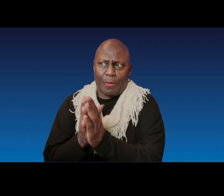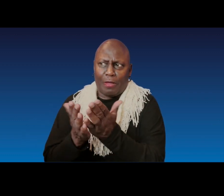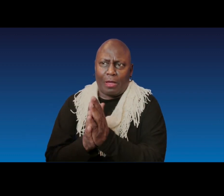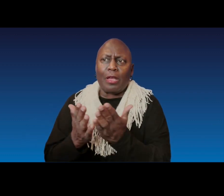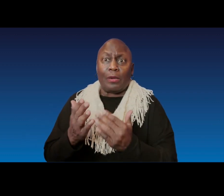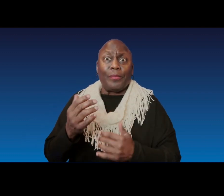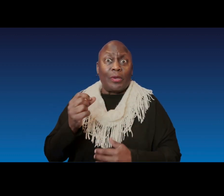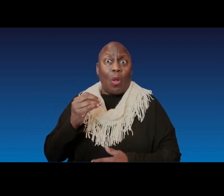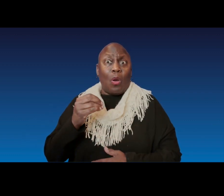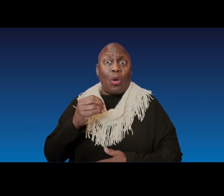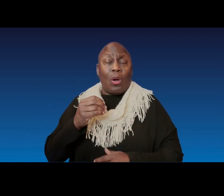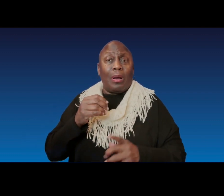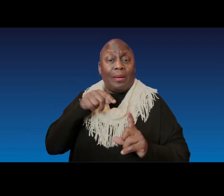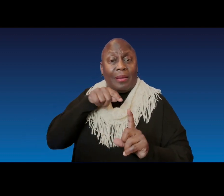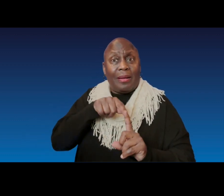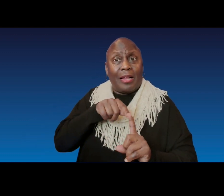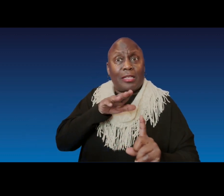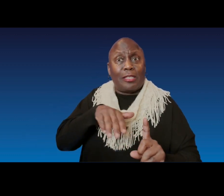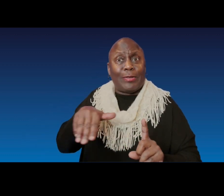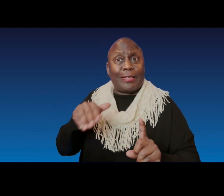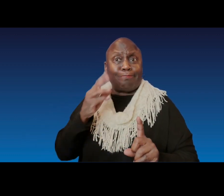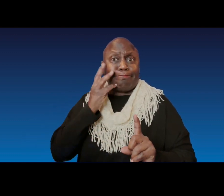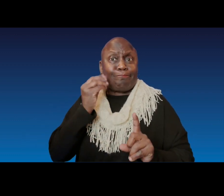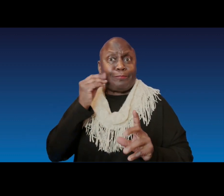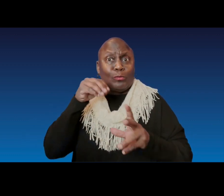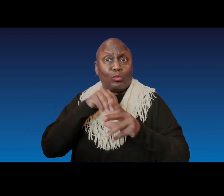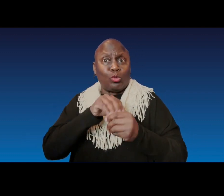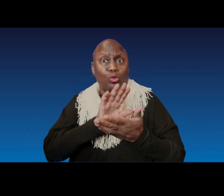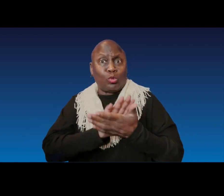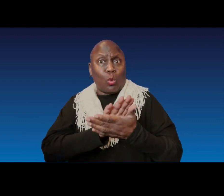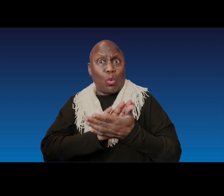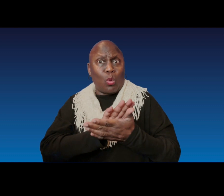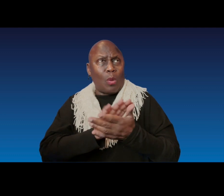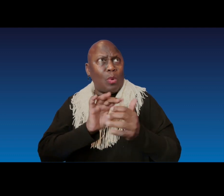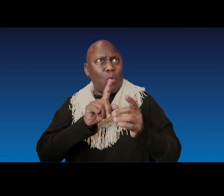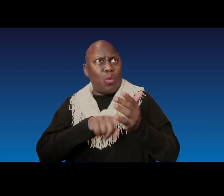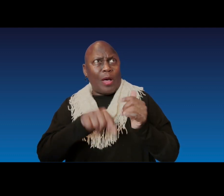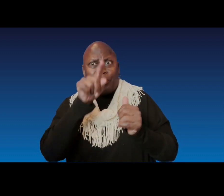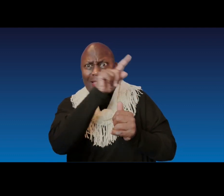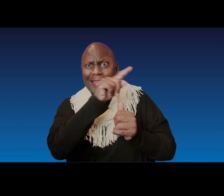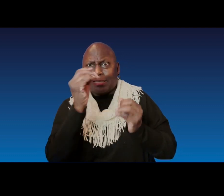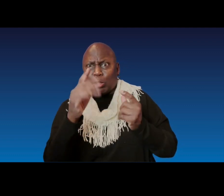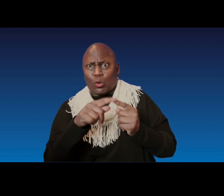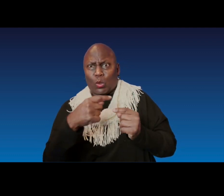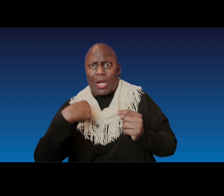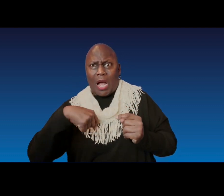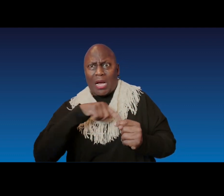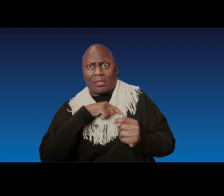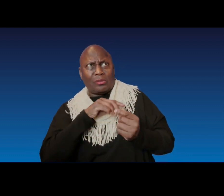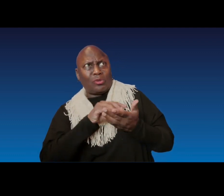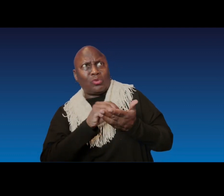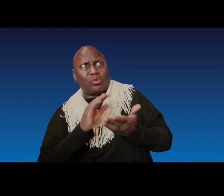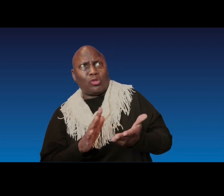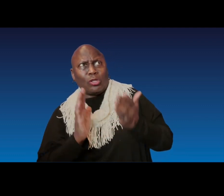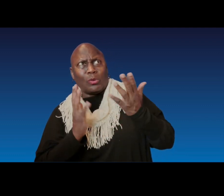We'll discuss both perspectives and I recommend you read these books. So what do children experience in school?